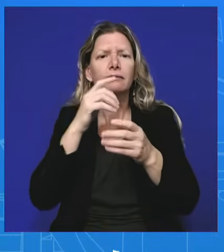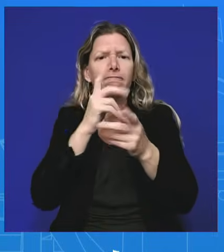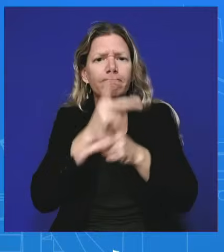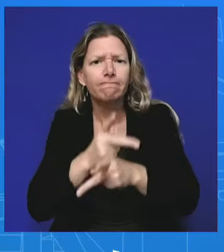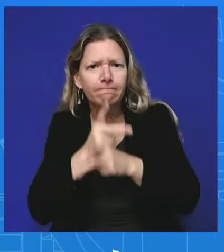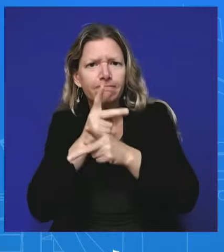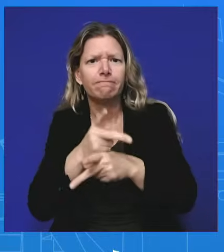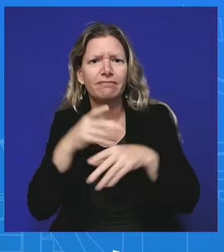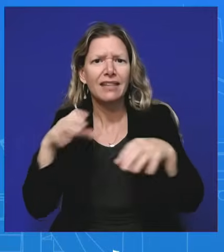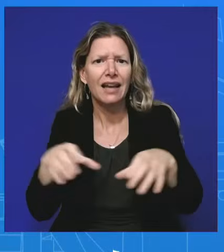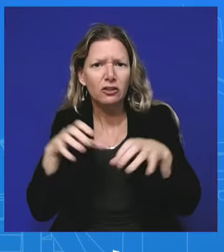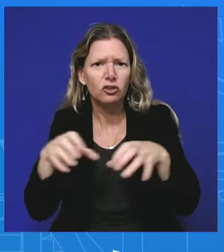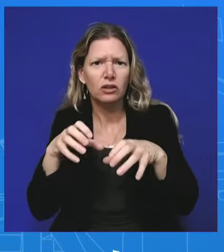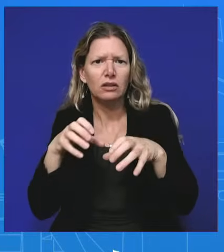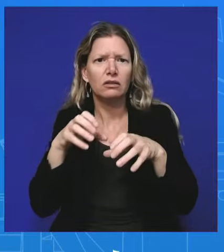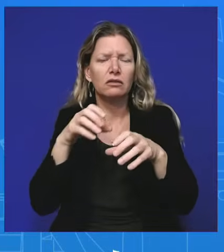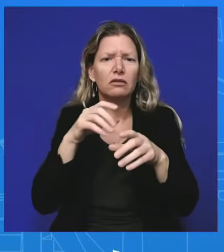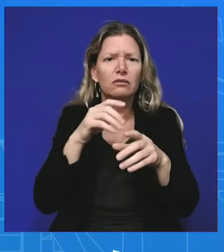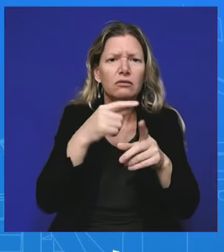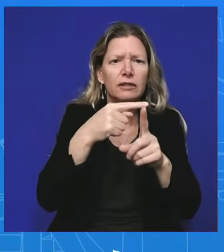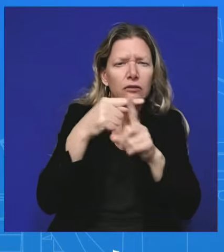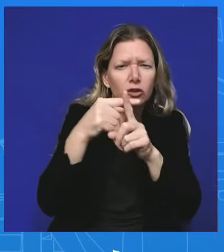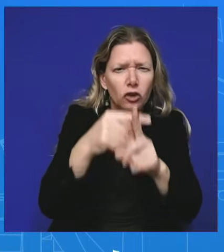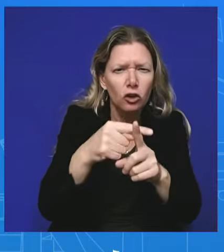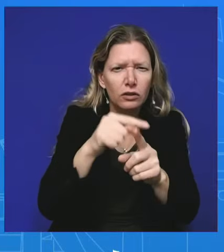in an indiscriminate and reckless manner.